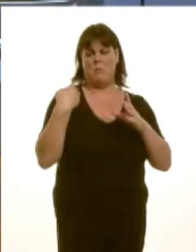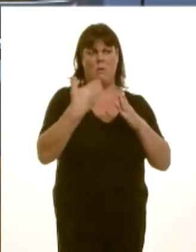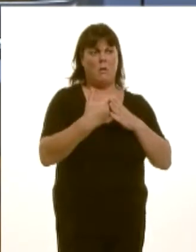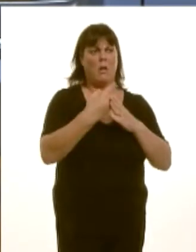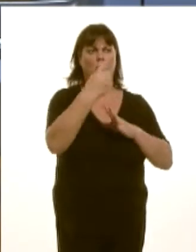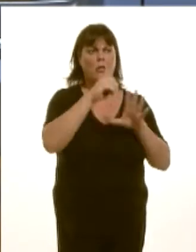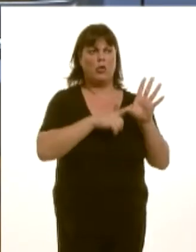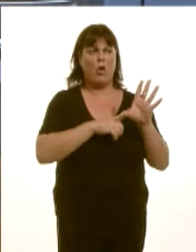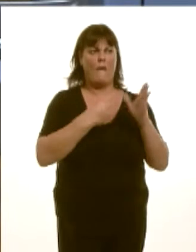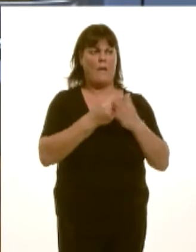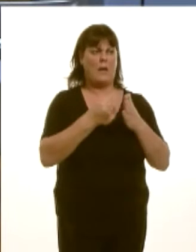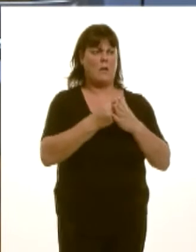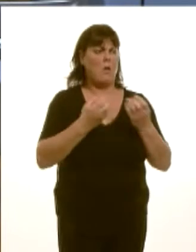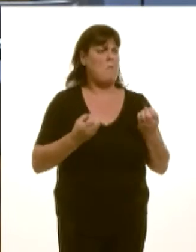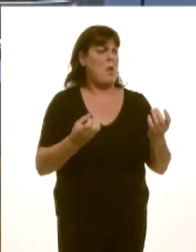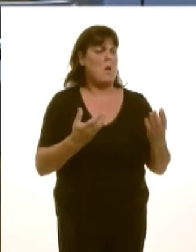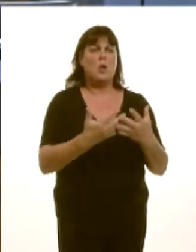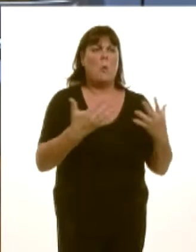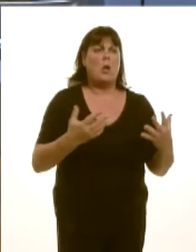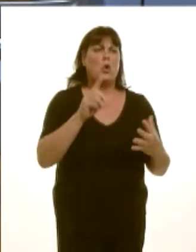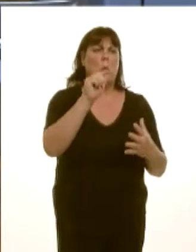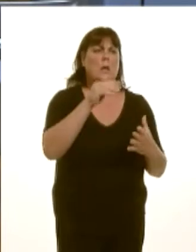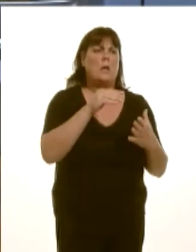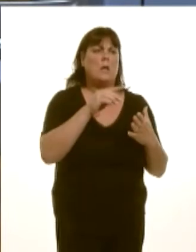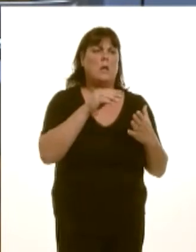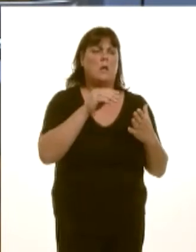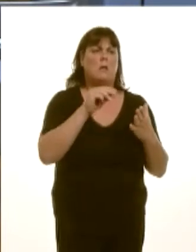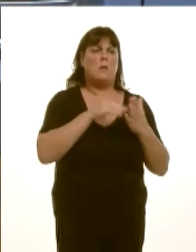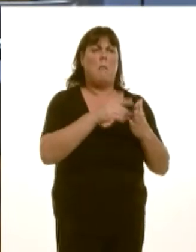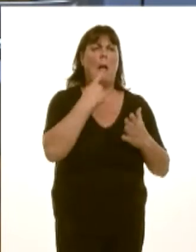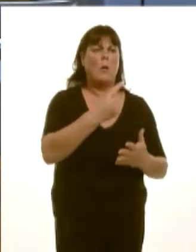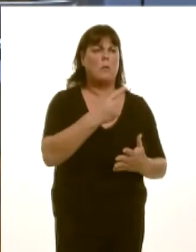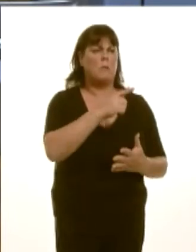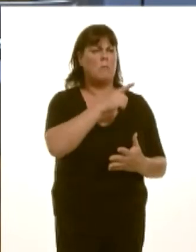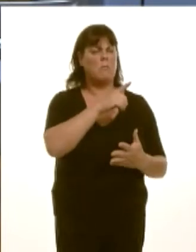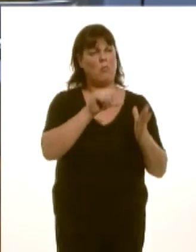year as a result of your Labour Government’s NHS cuts.